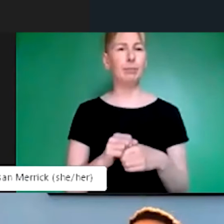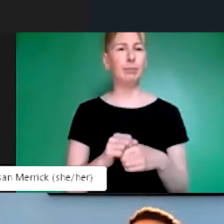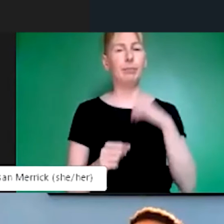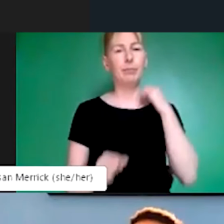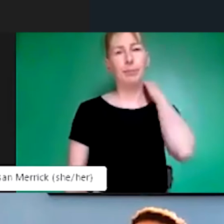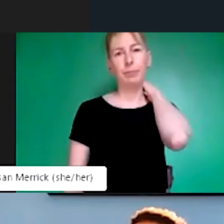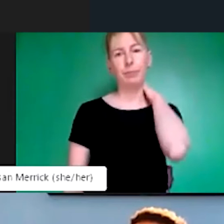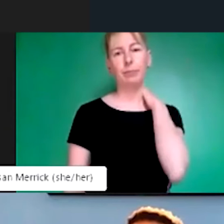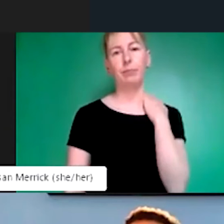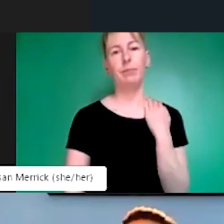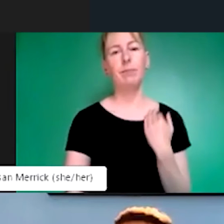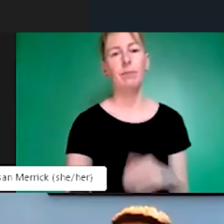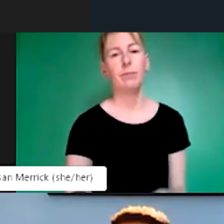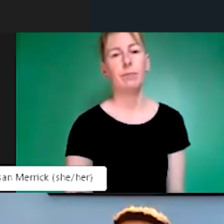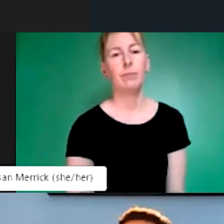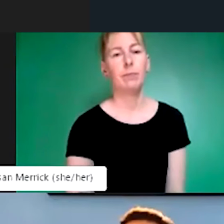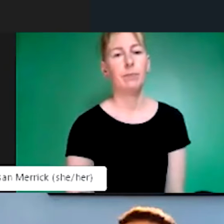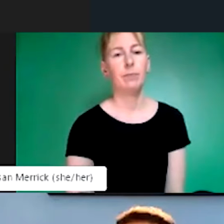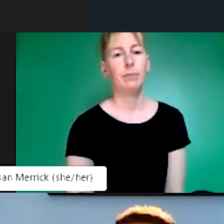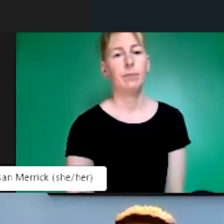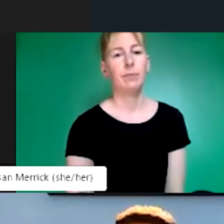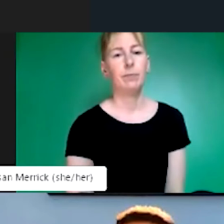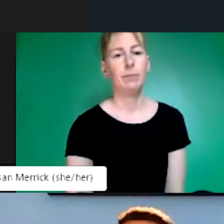in which our mother tongues does something when you're thinking about these